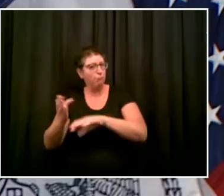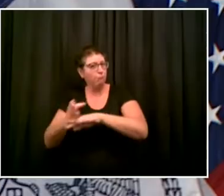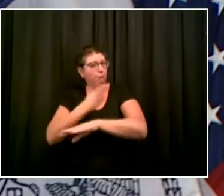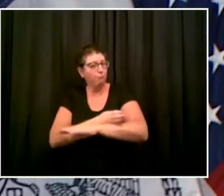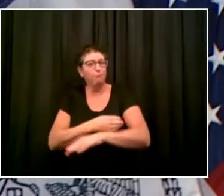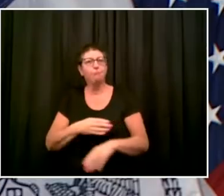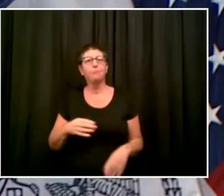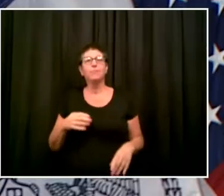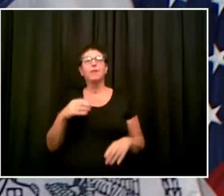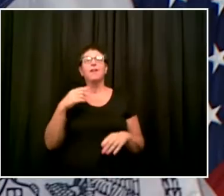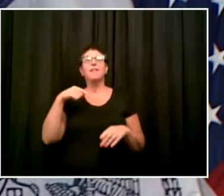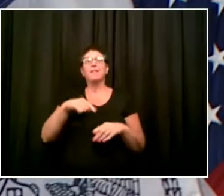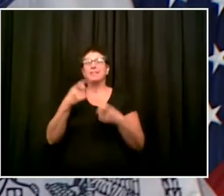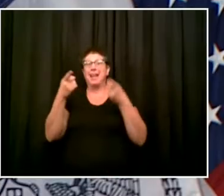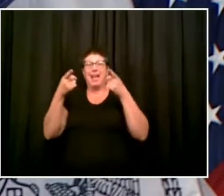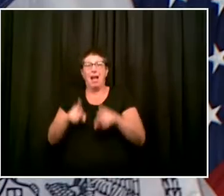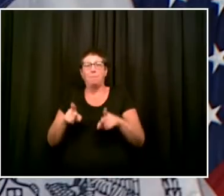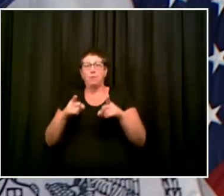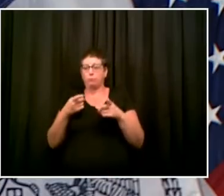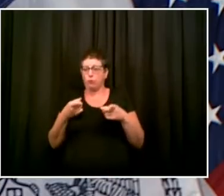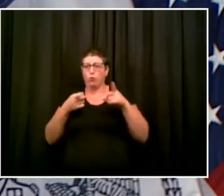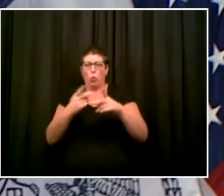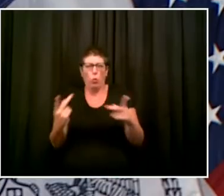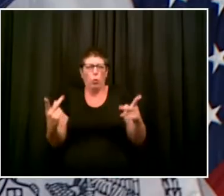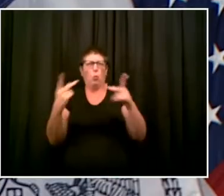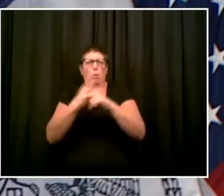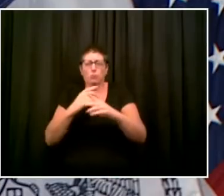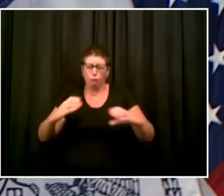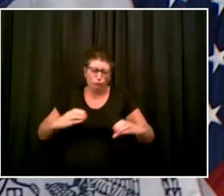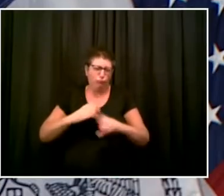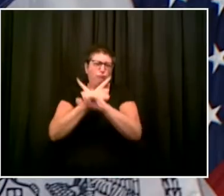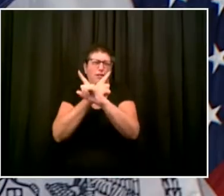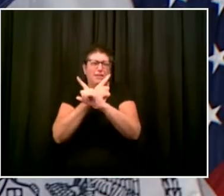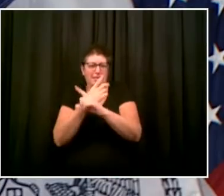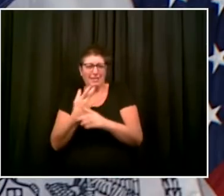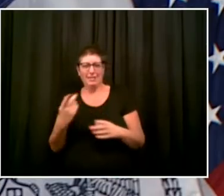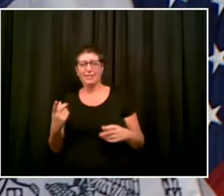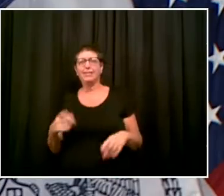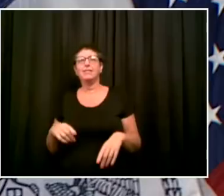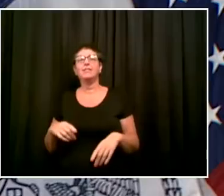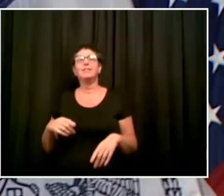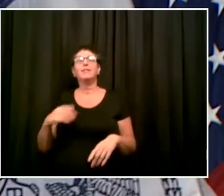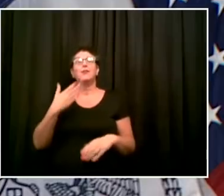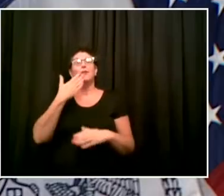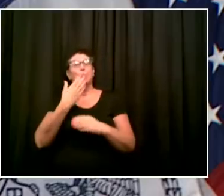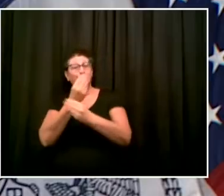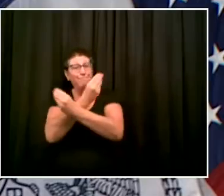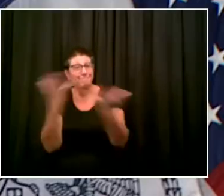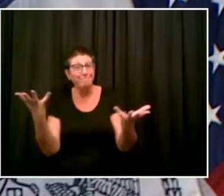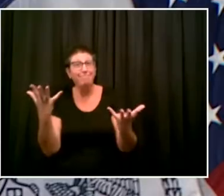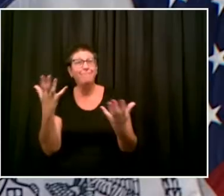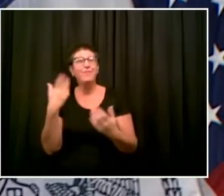EVERYTHING SIMULTANEOUSLY WE'RE TRYING TO ADDRESS IN THE CONTEXT OF THE GREATEST CRISIS